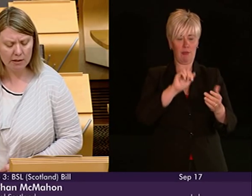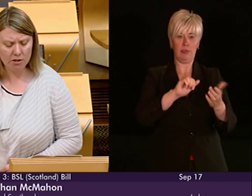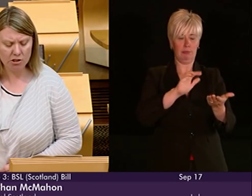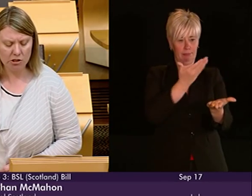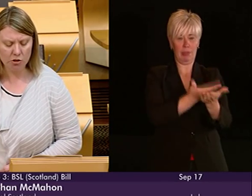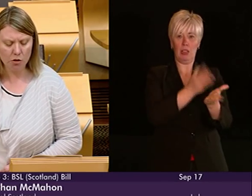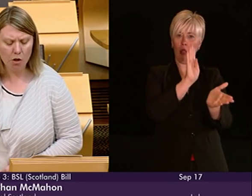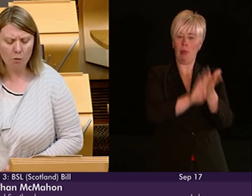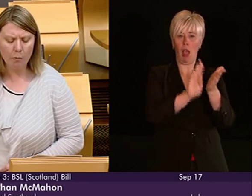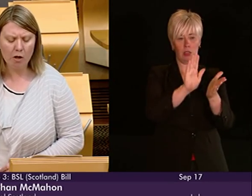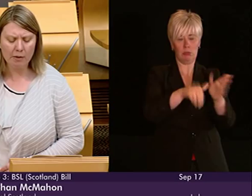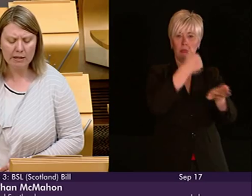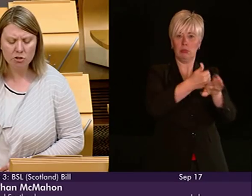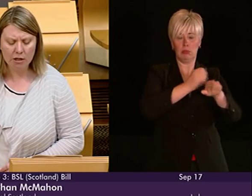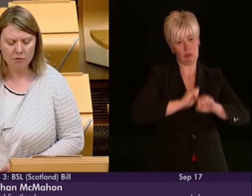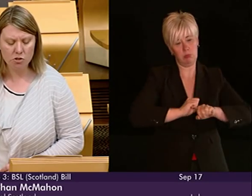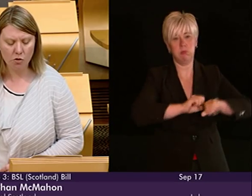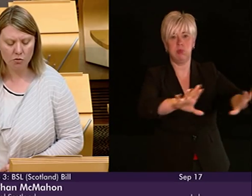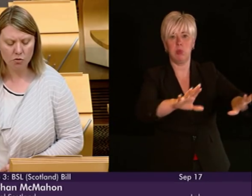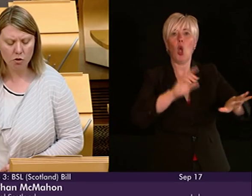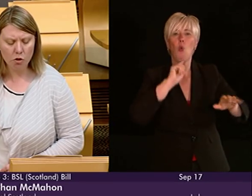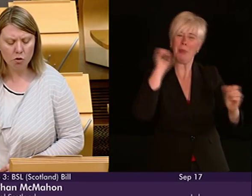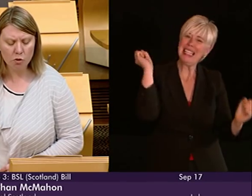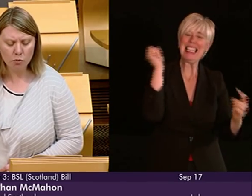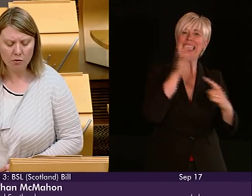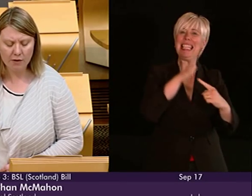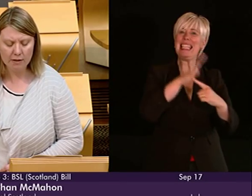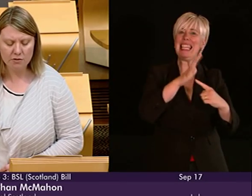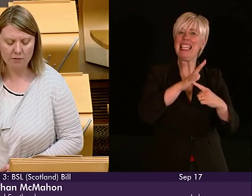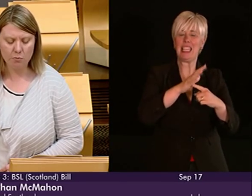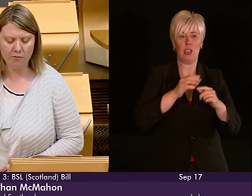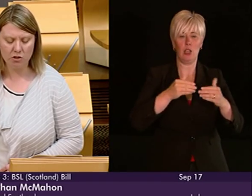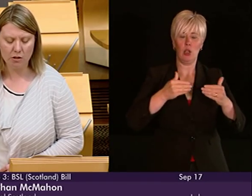landmark legislation will become a key driver in Scotland towards more effective service